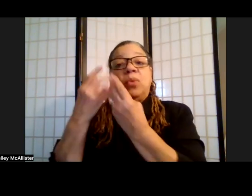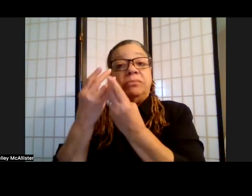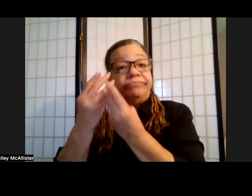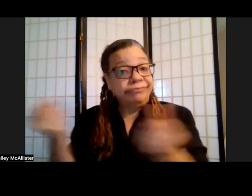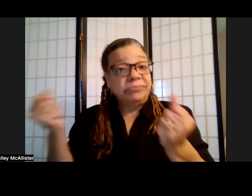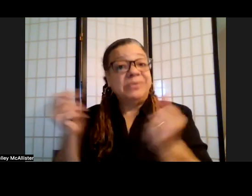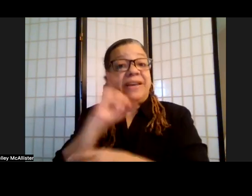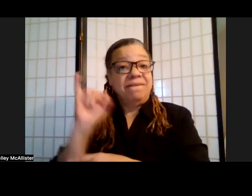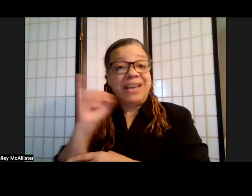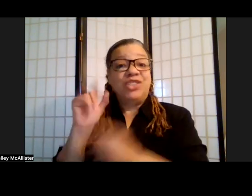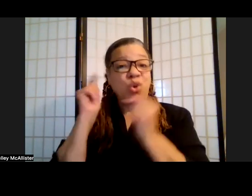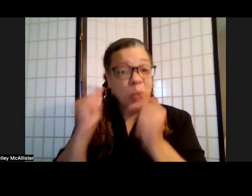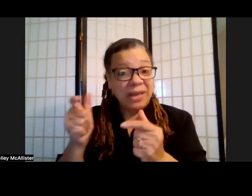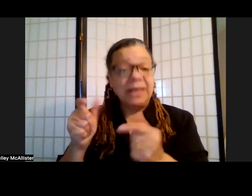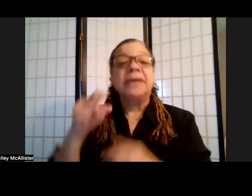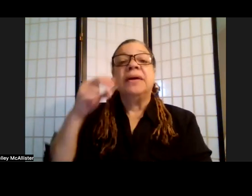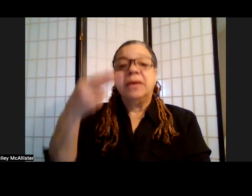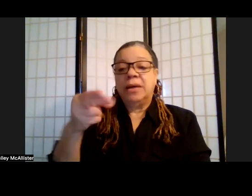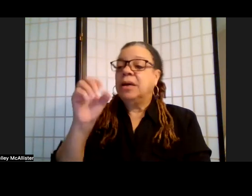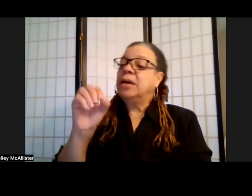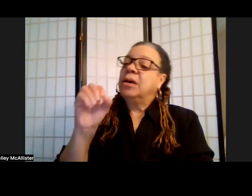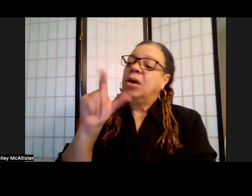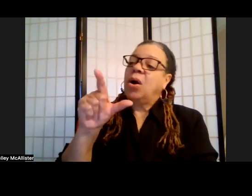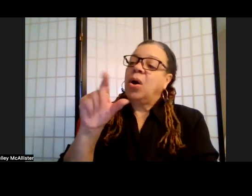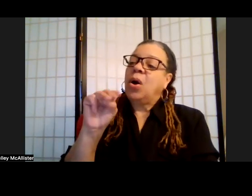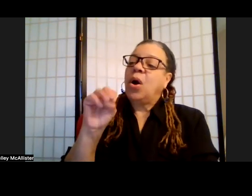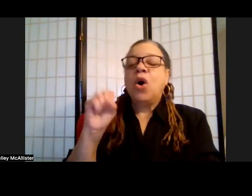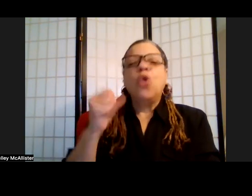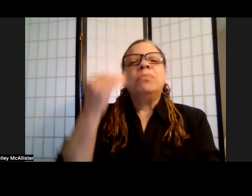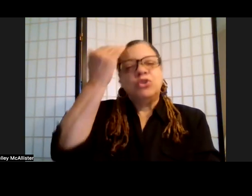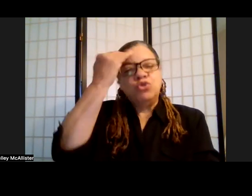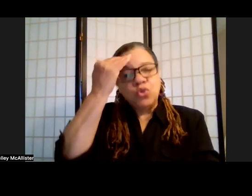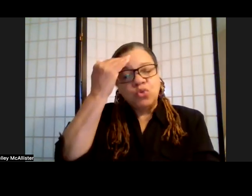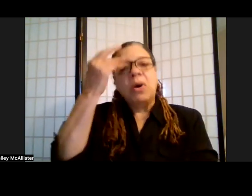Holmes knew how both drugs function in vivo, and was troubled by the fact that